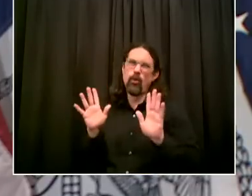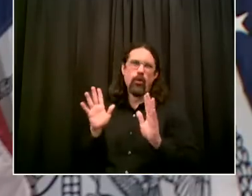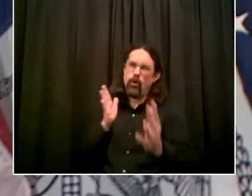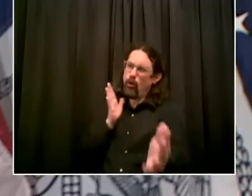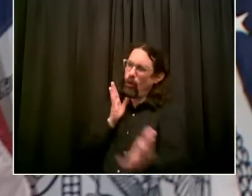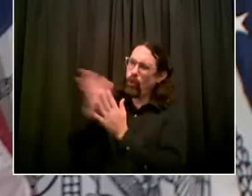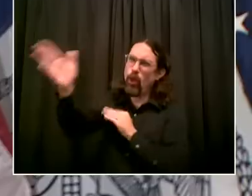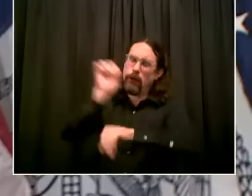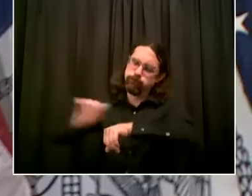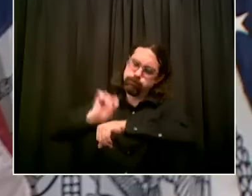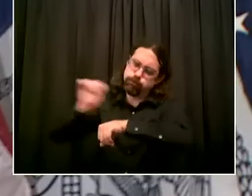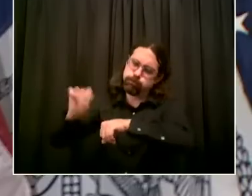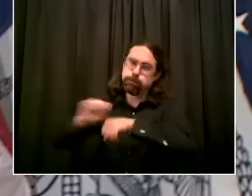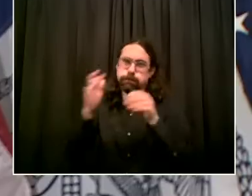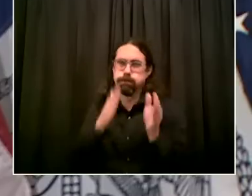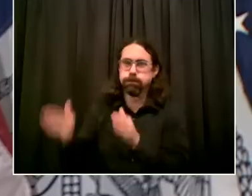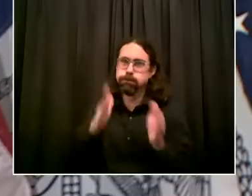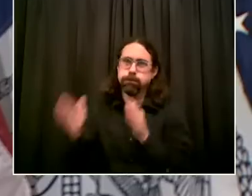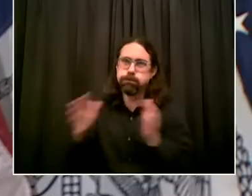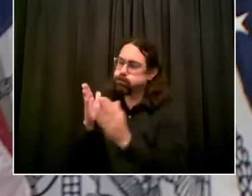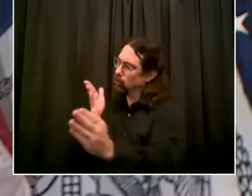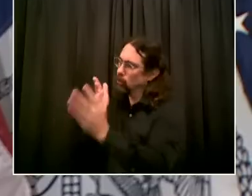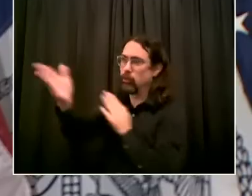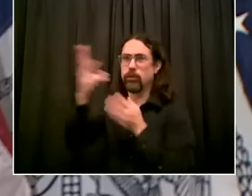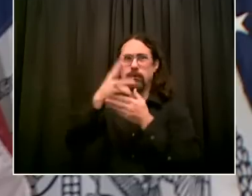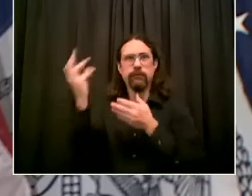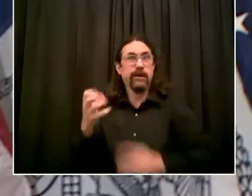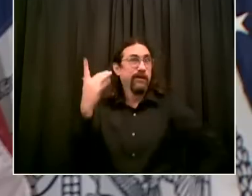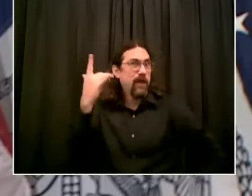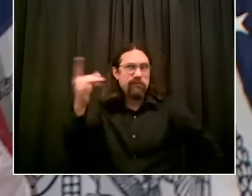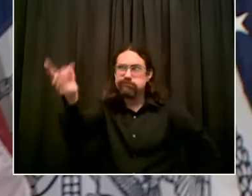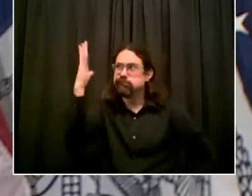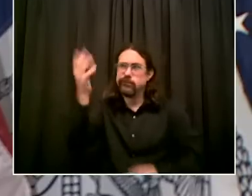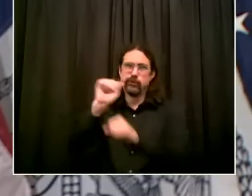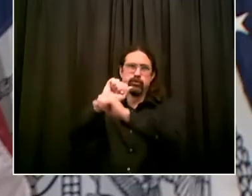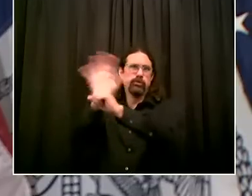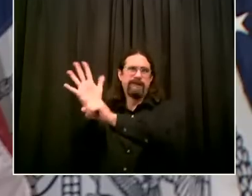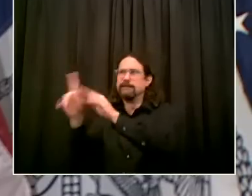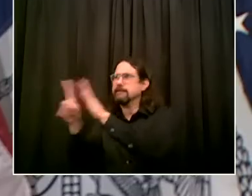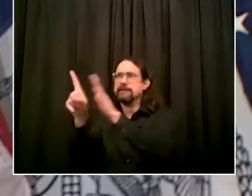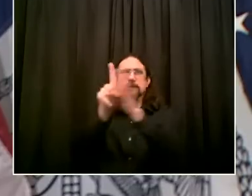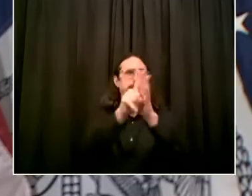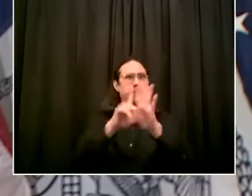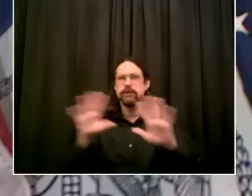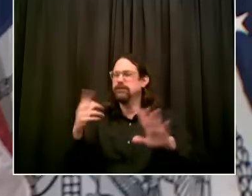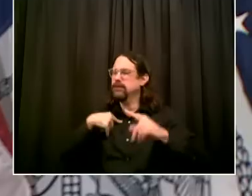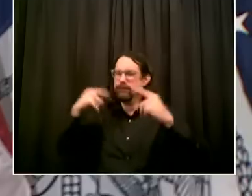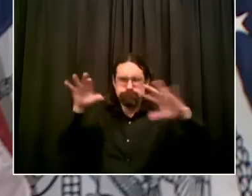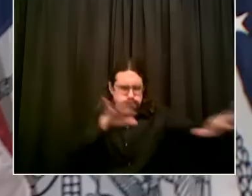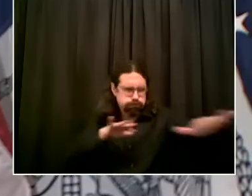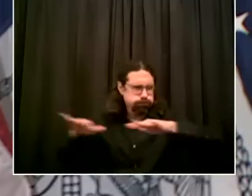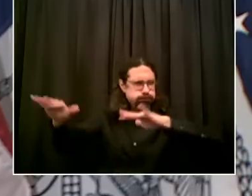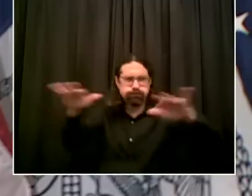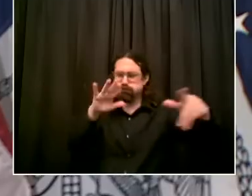WEEKEND AS THEY HAVE BEEN THROUGHOUT, PROTECTING ALL OF US. MAKING SURE THAT EVERY EFFORT IS